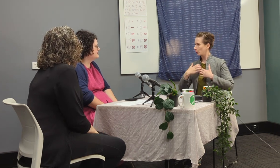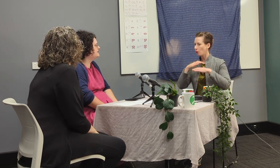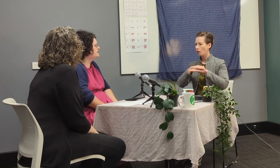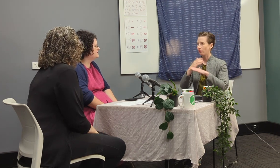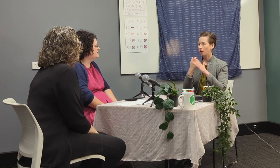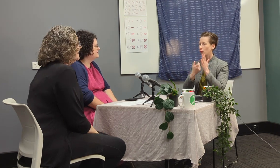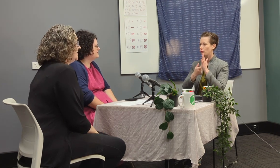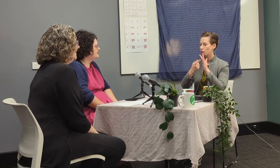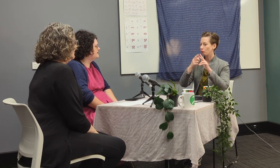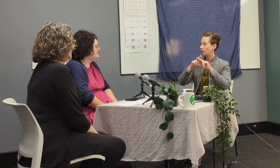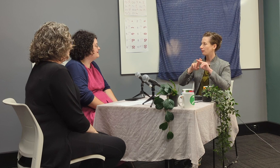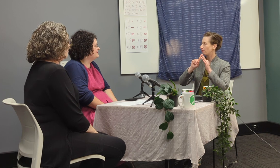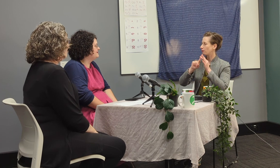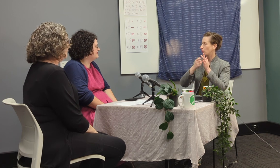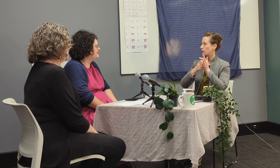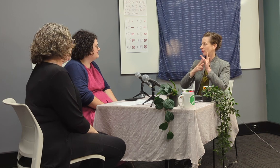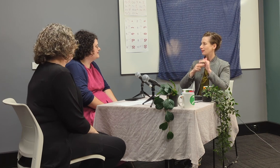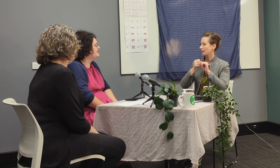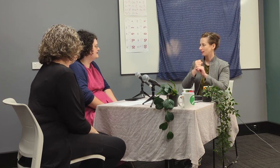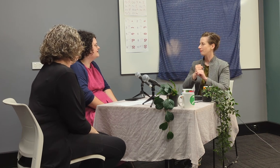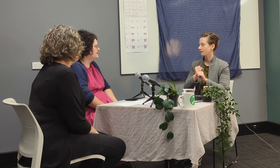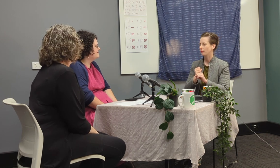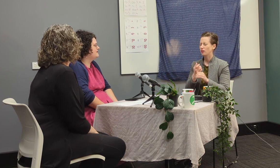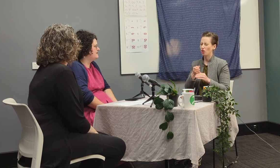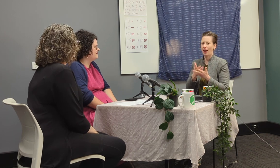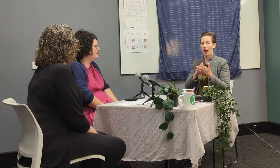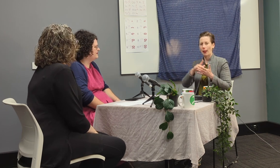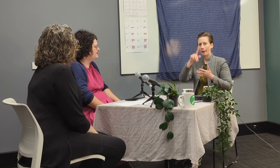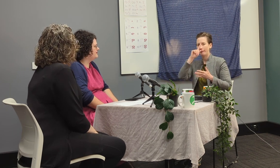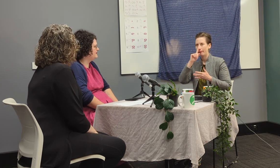Yes, so we became more excited about referencing.